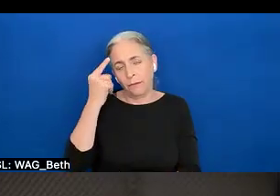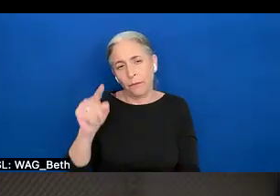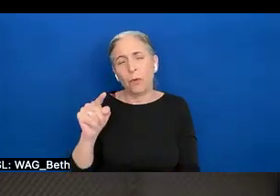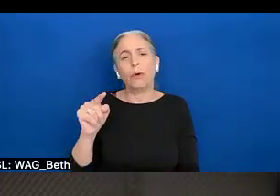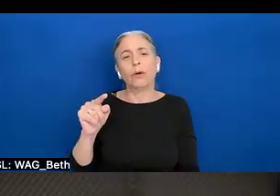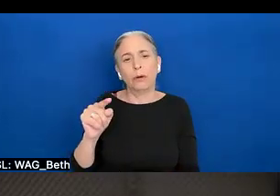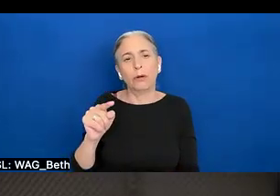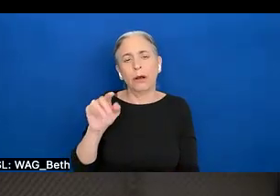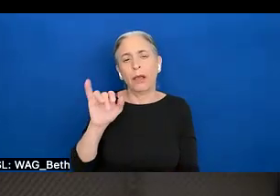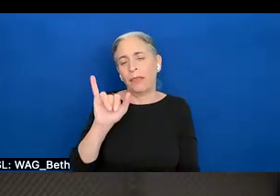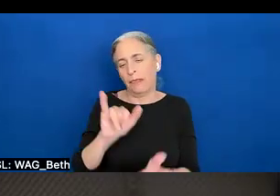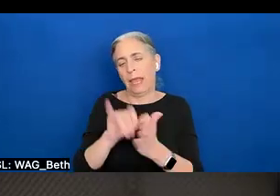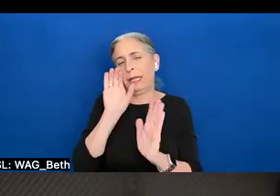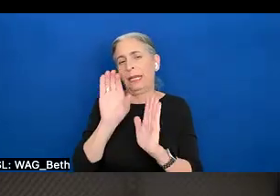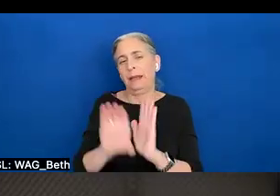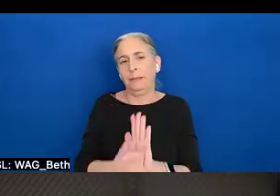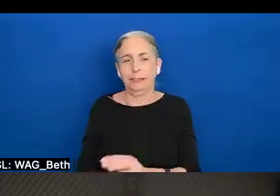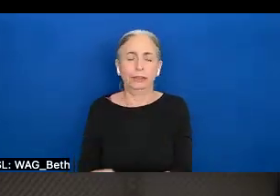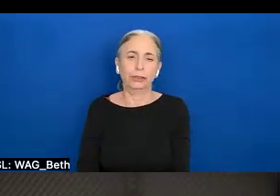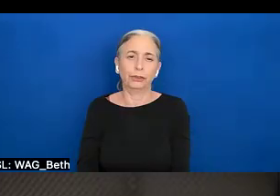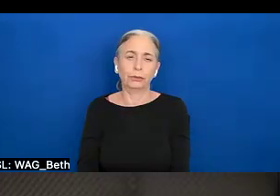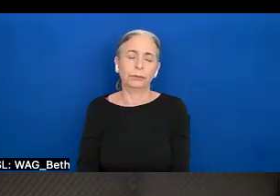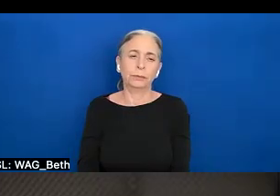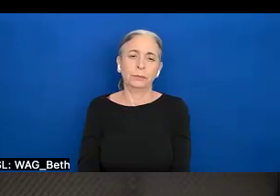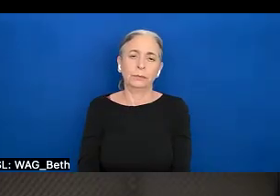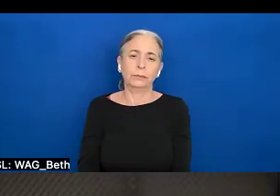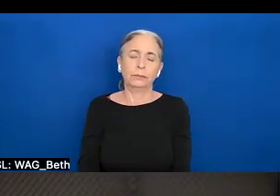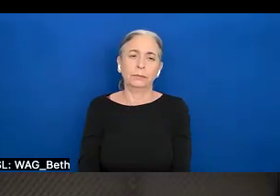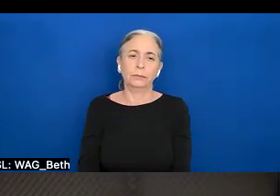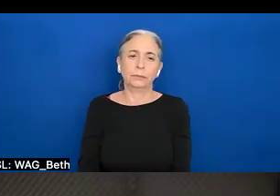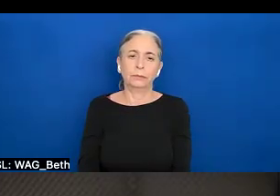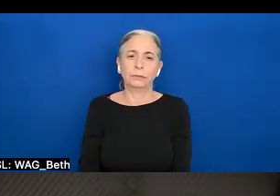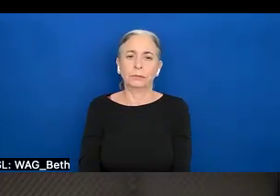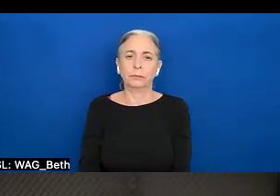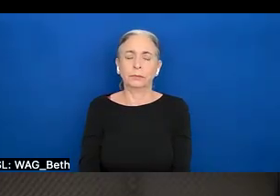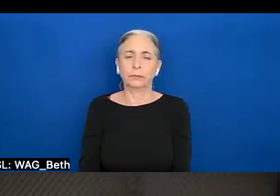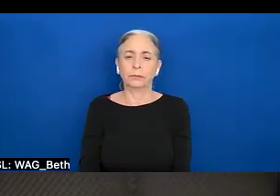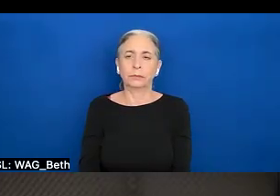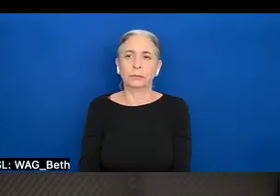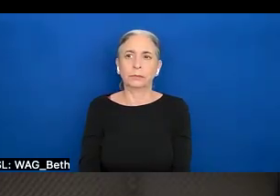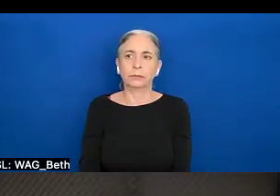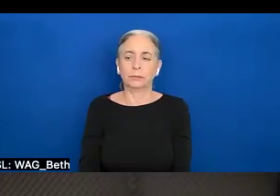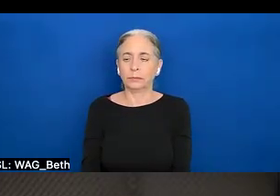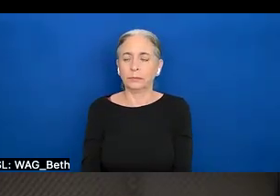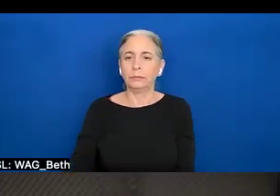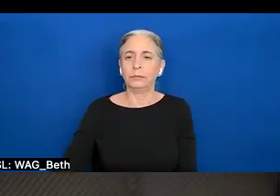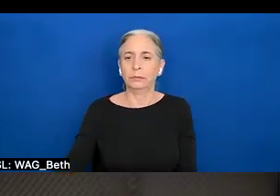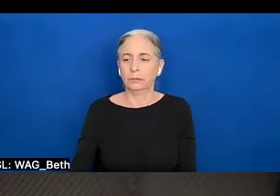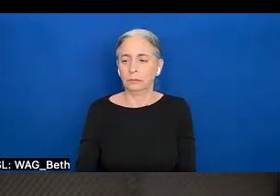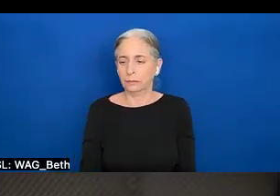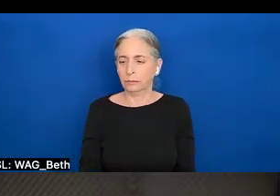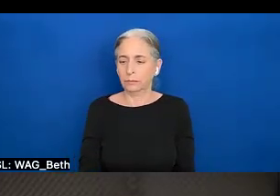paragraph, the alternative text is read for that image.